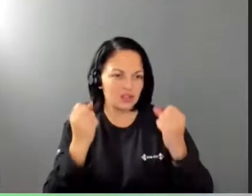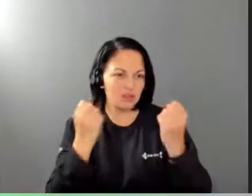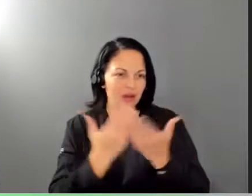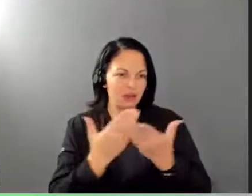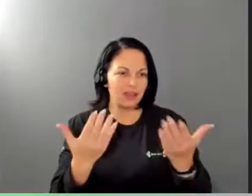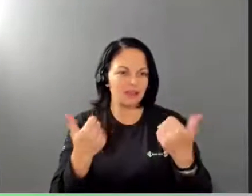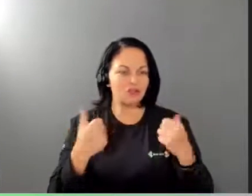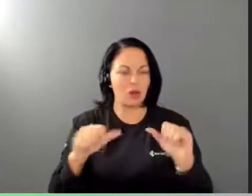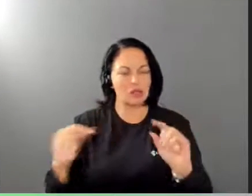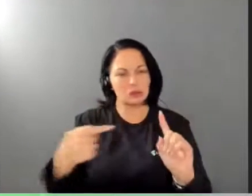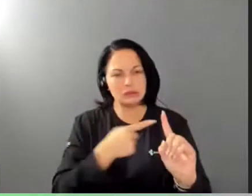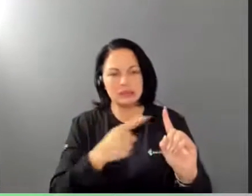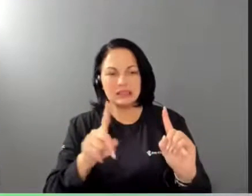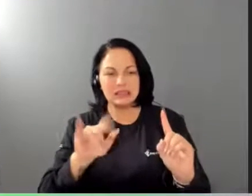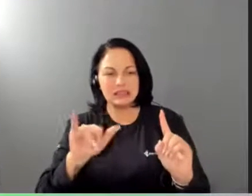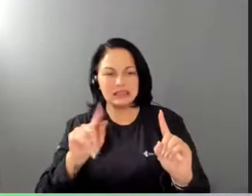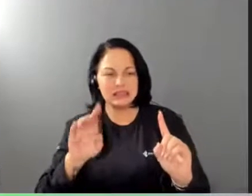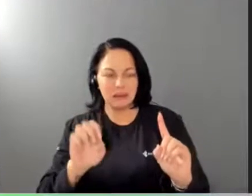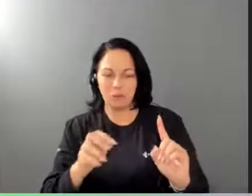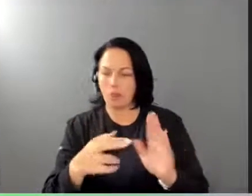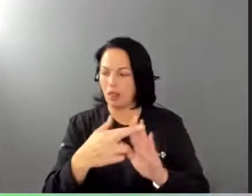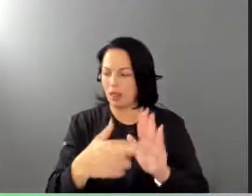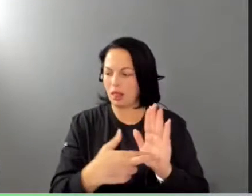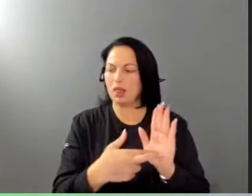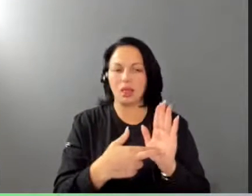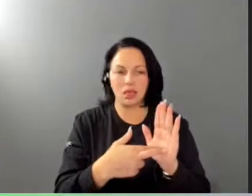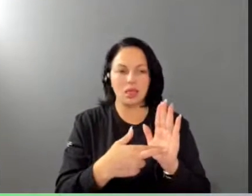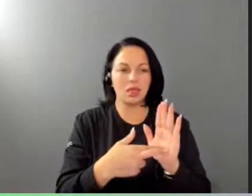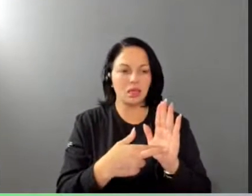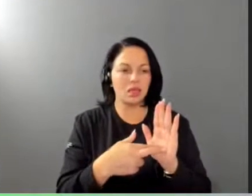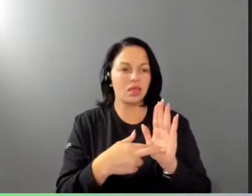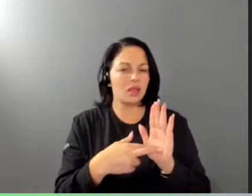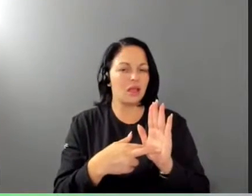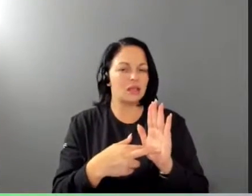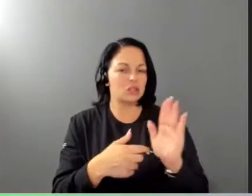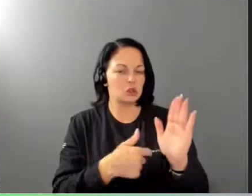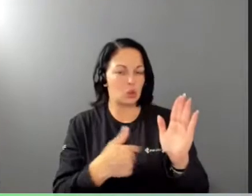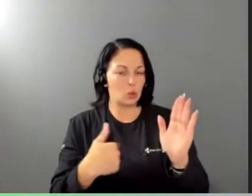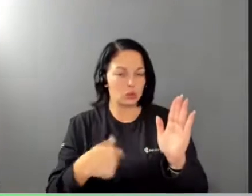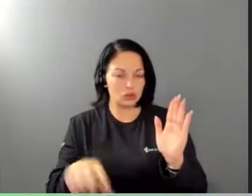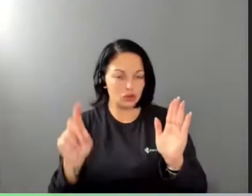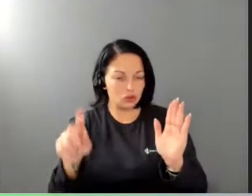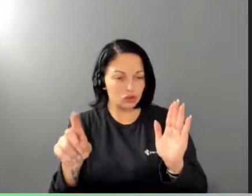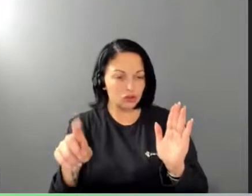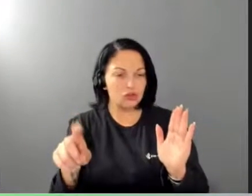around the rule this way come and we realized they're going through so many gymnastics to